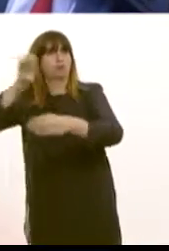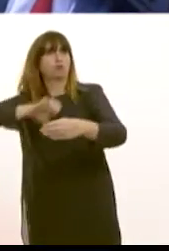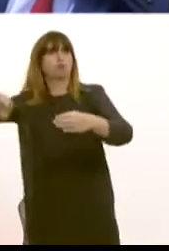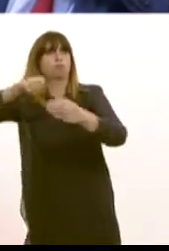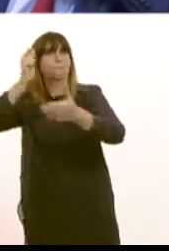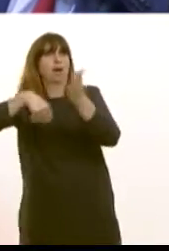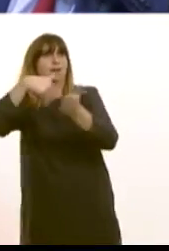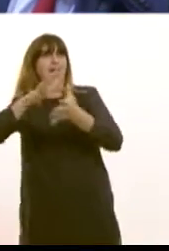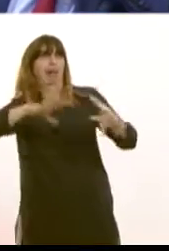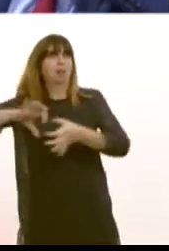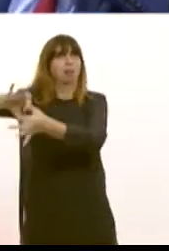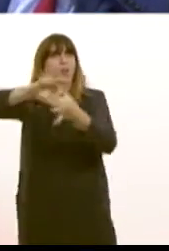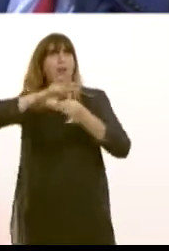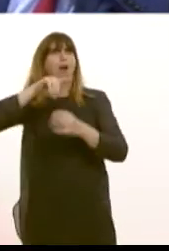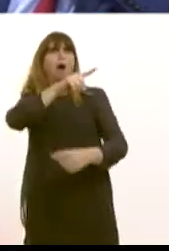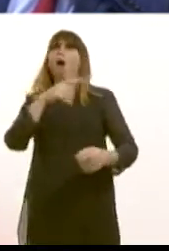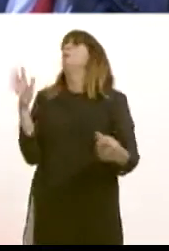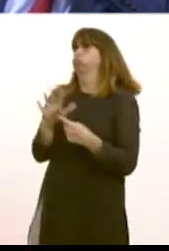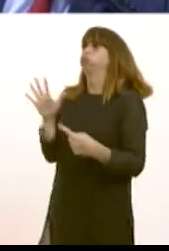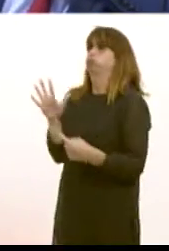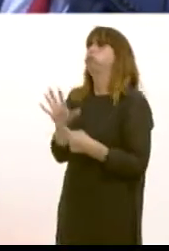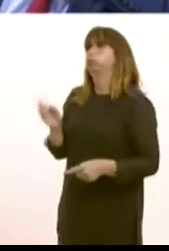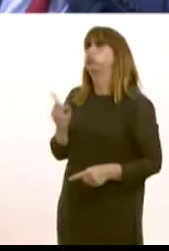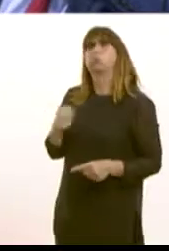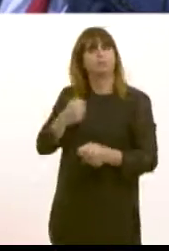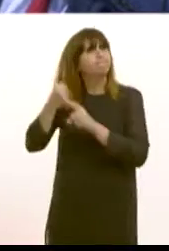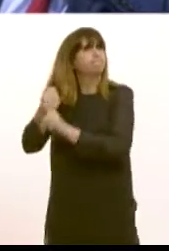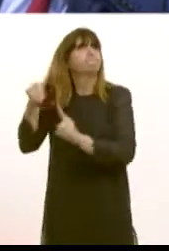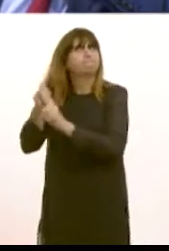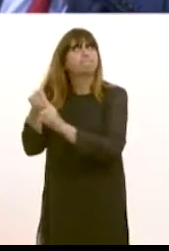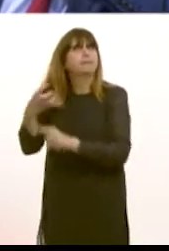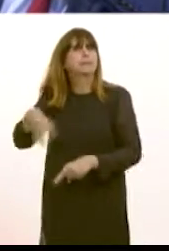So, itís hugely important that the UK Government now makes sure that it has a coherent view